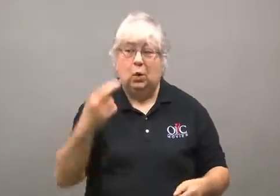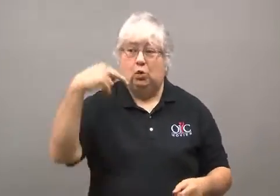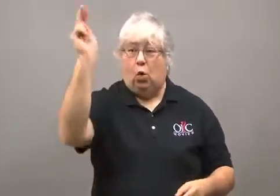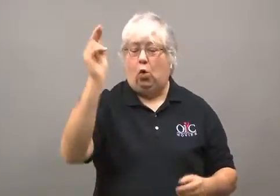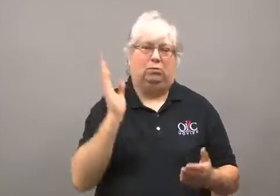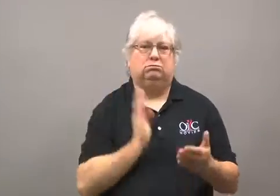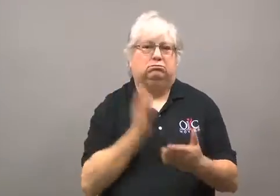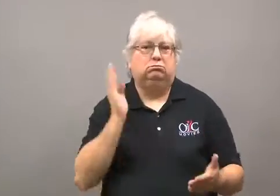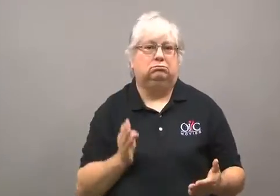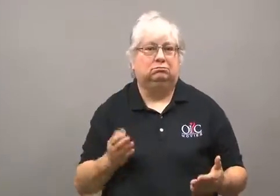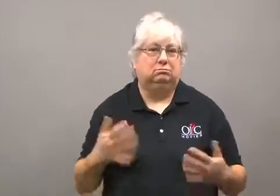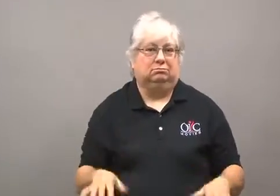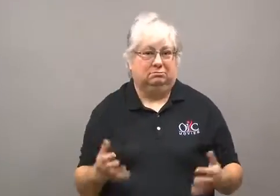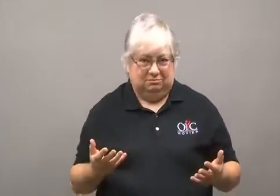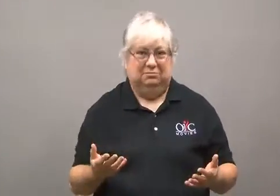The North was opposed to that.